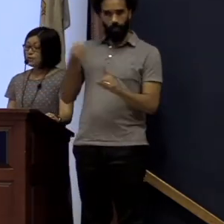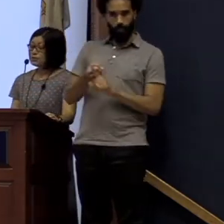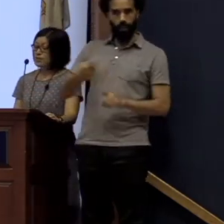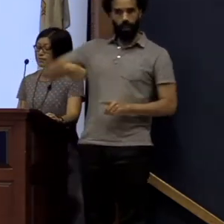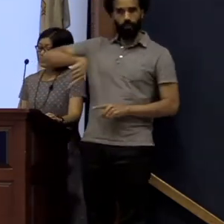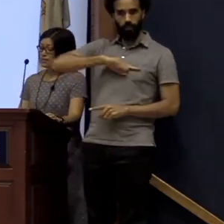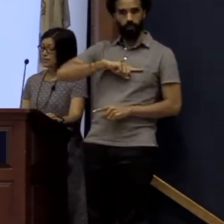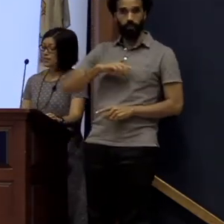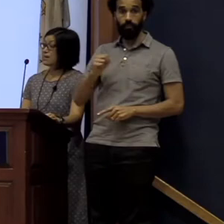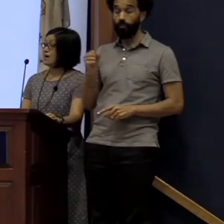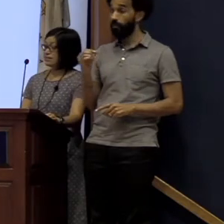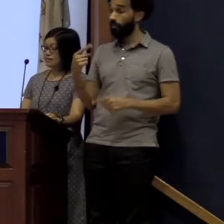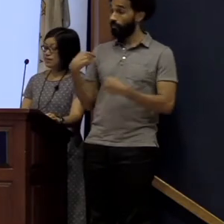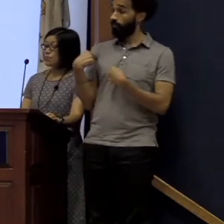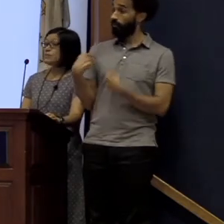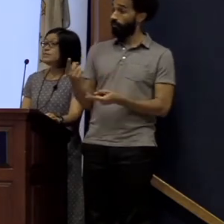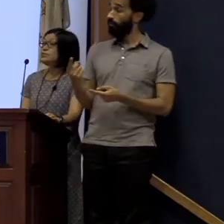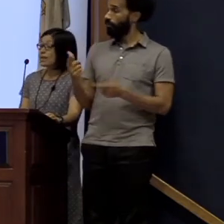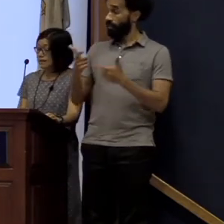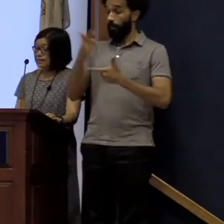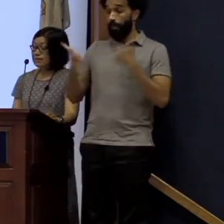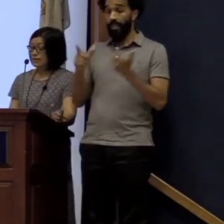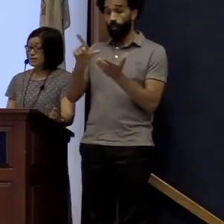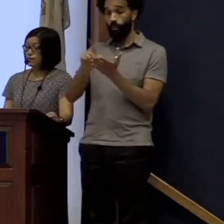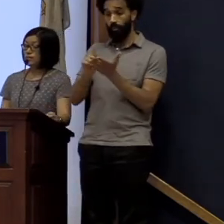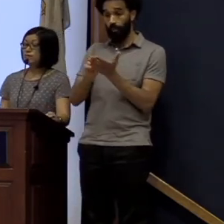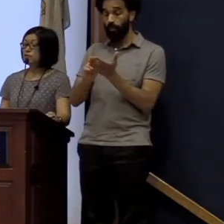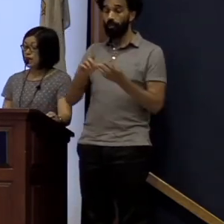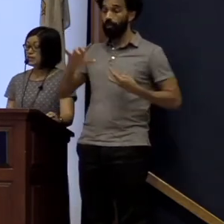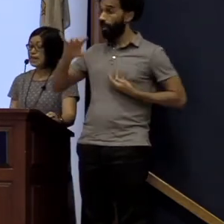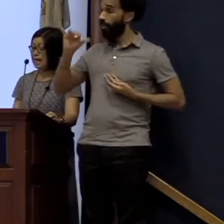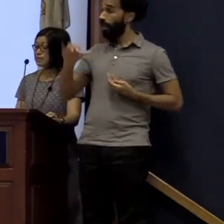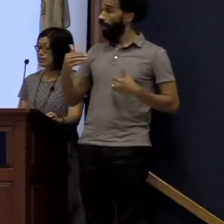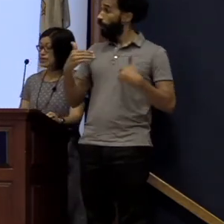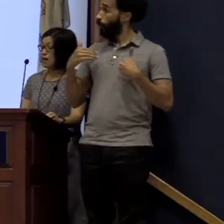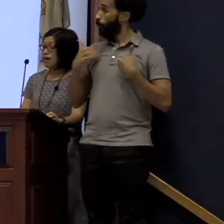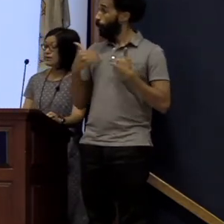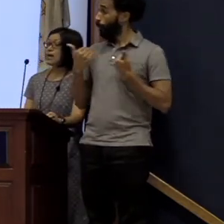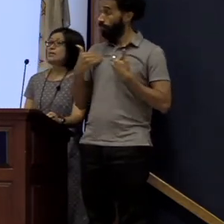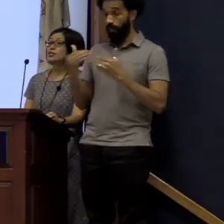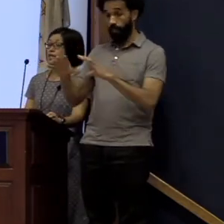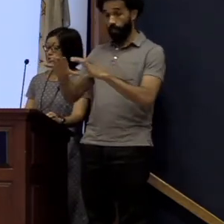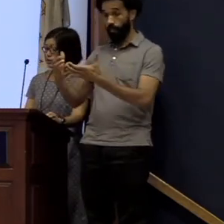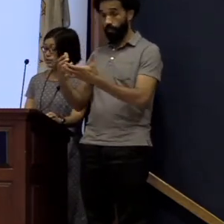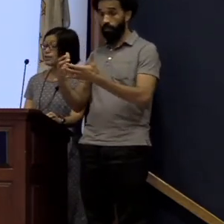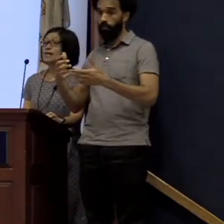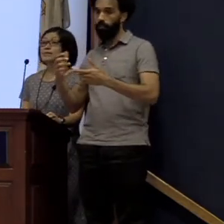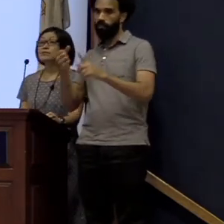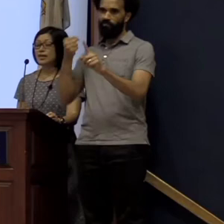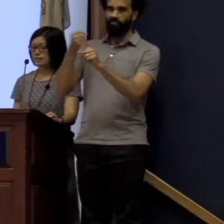Newspapers such as The Guardian were persuaded by this movement to change their language on climate change to climate crisis